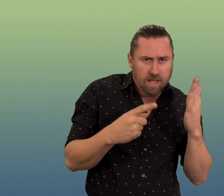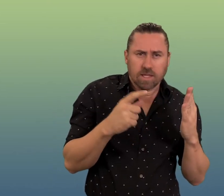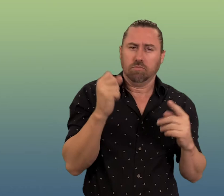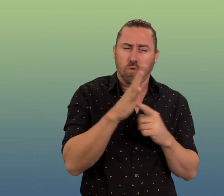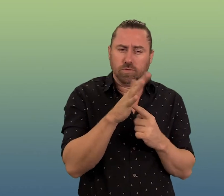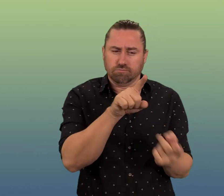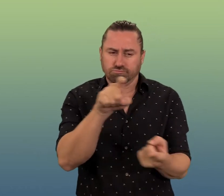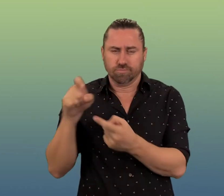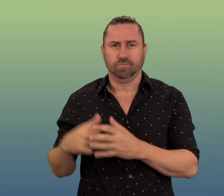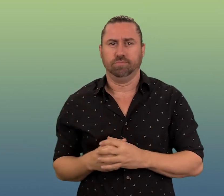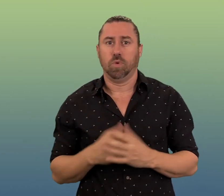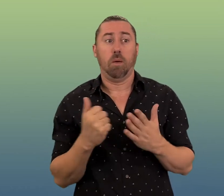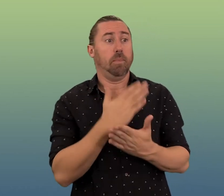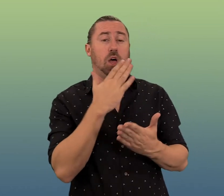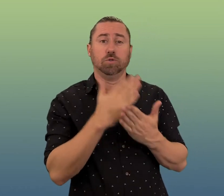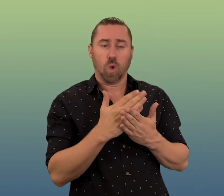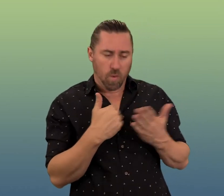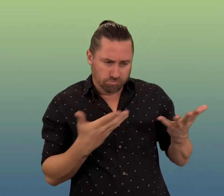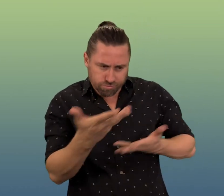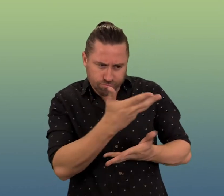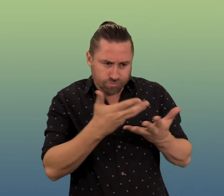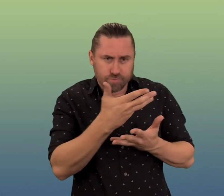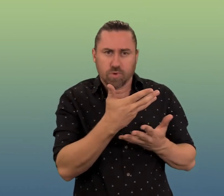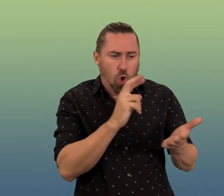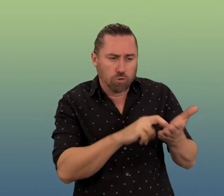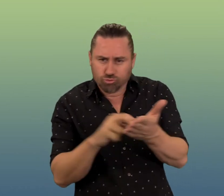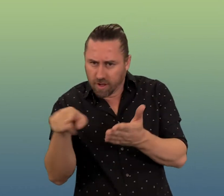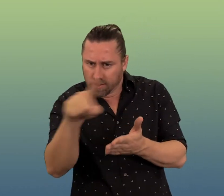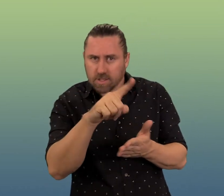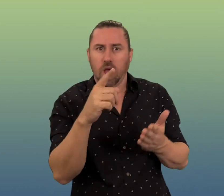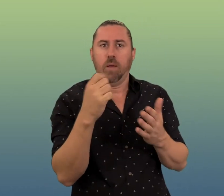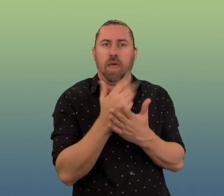clarity on universal design and consistency across contractors.